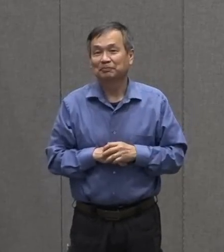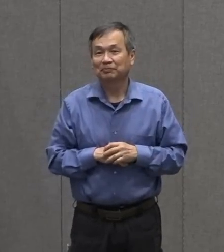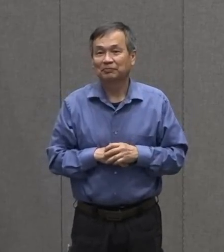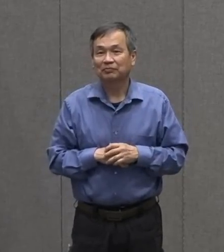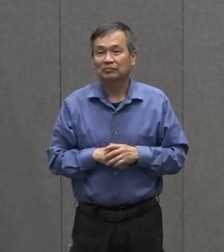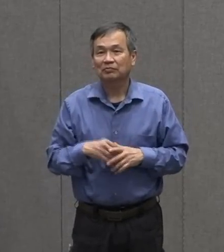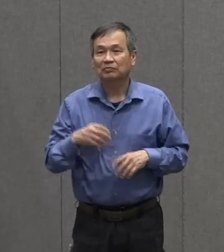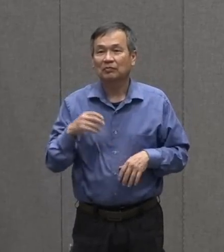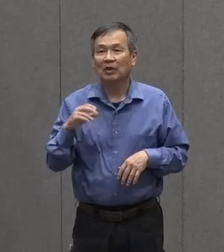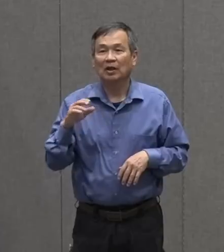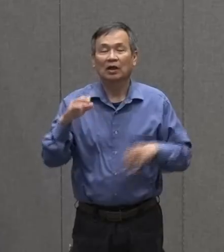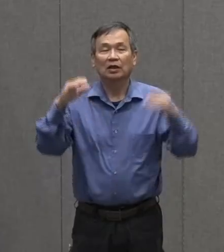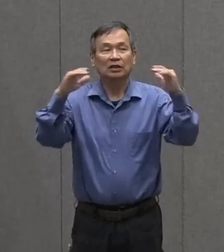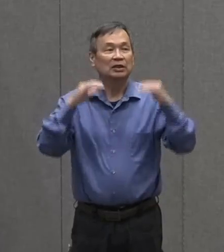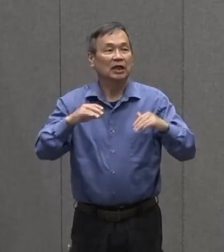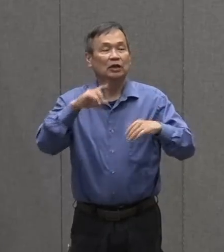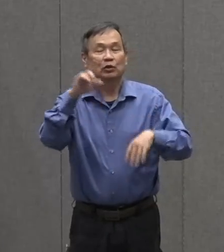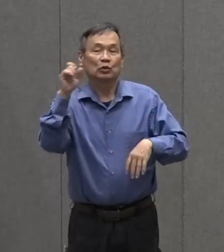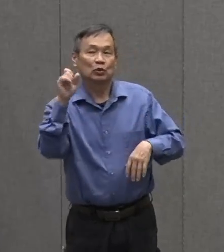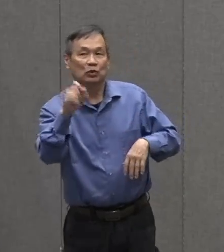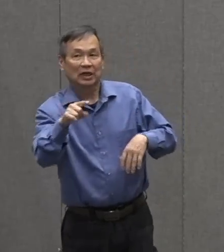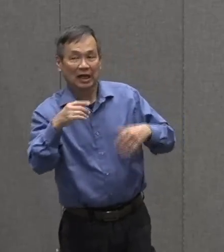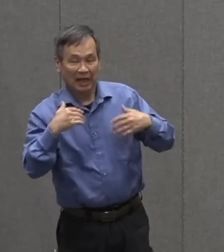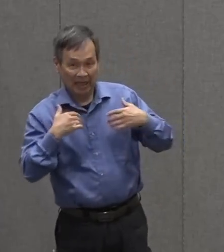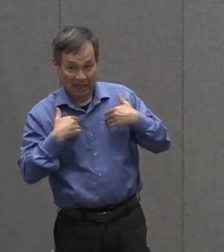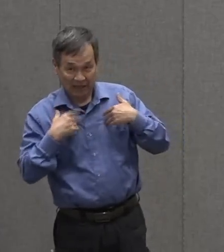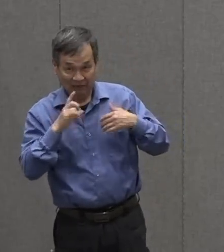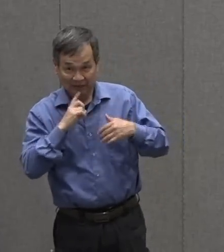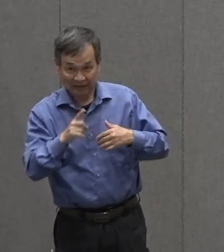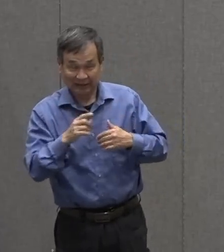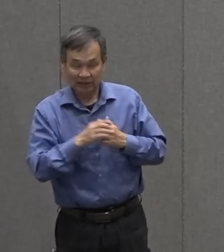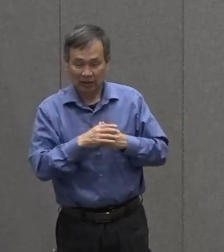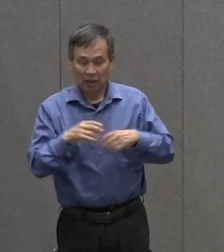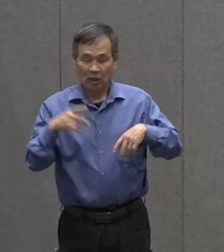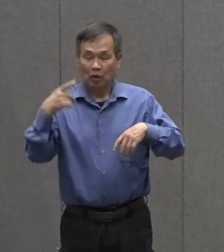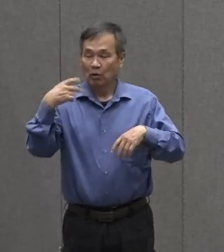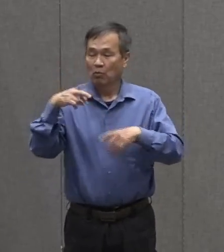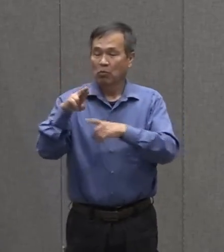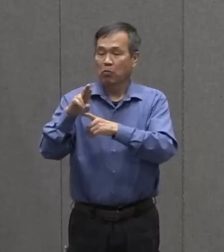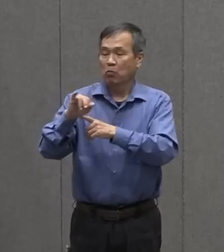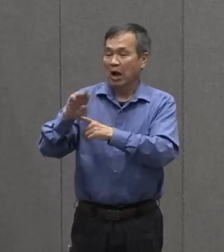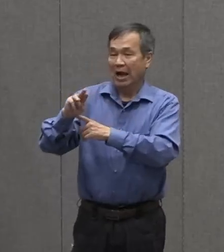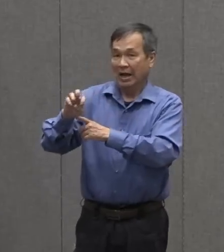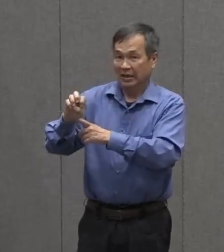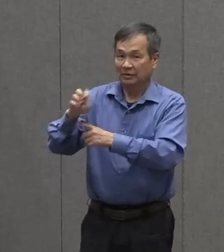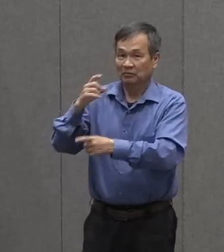And then the next question I had for you because what else do prime numbers have to be besides two?